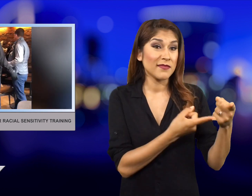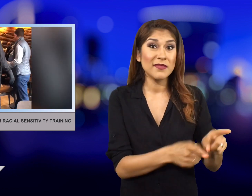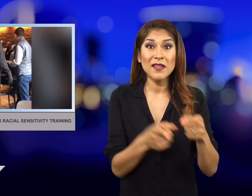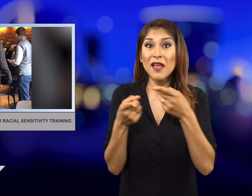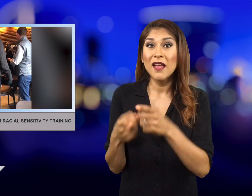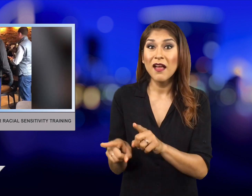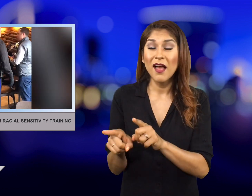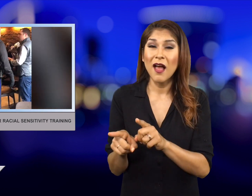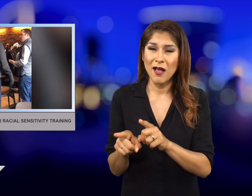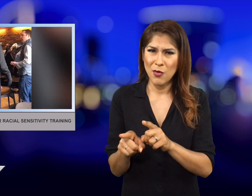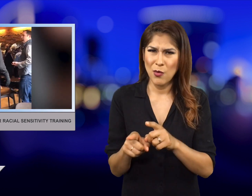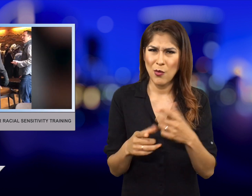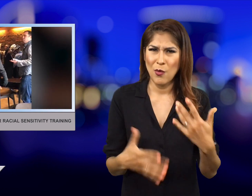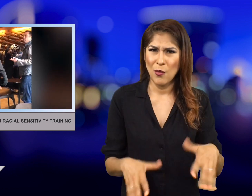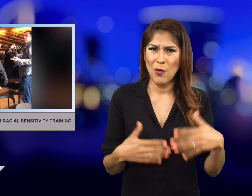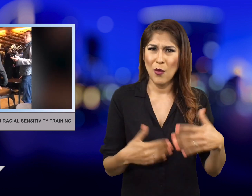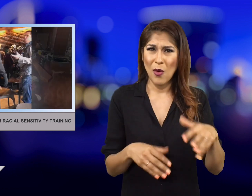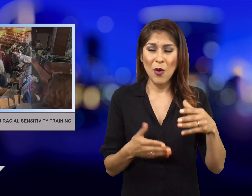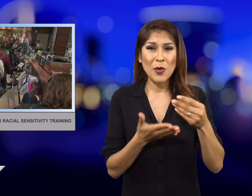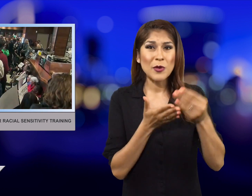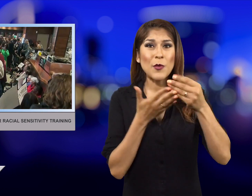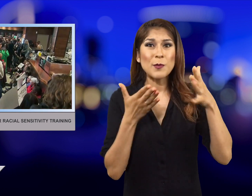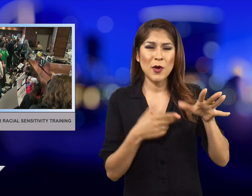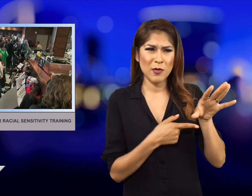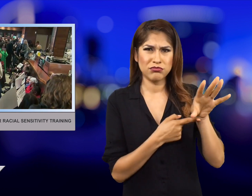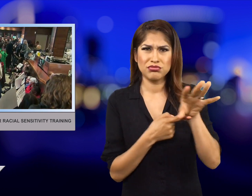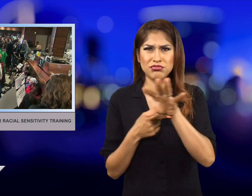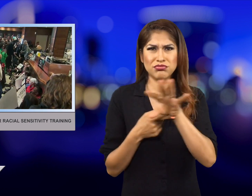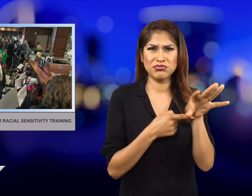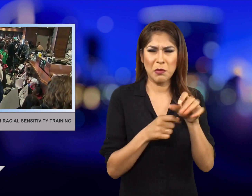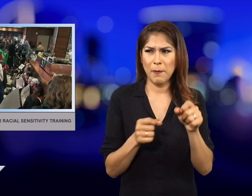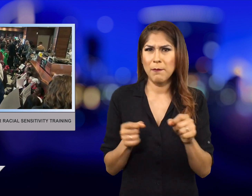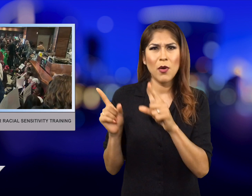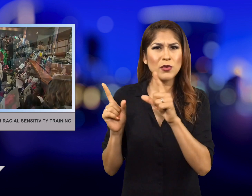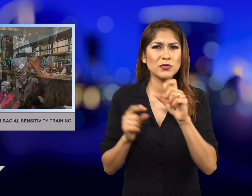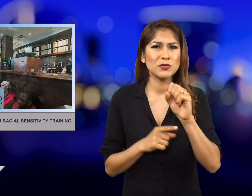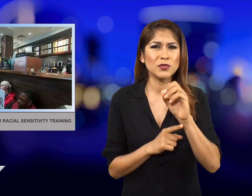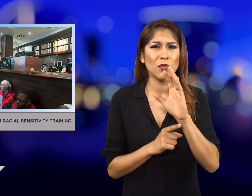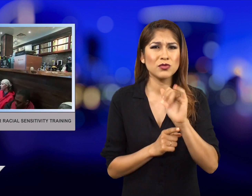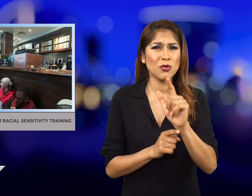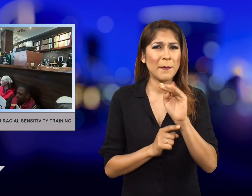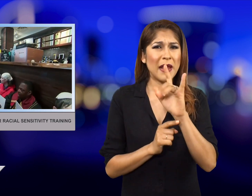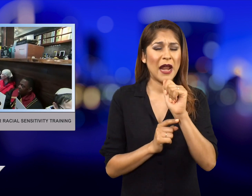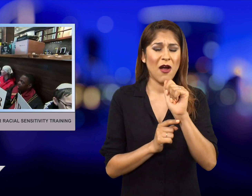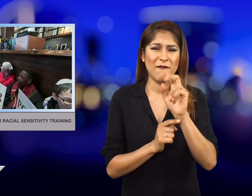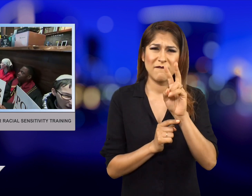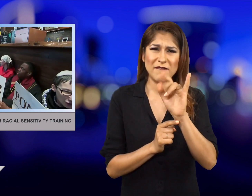The entire incident was captured by customers and posted to social media.